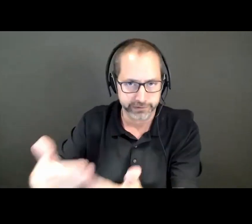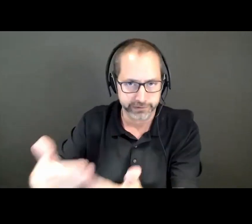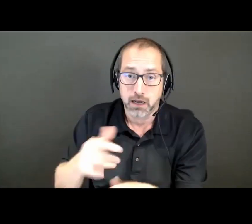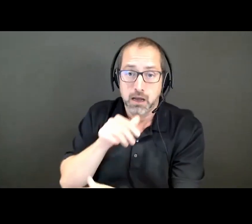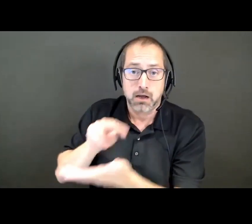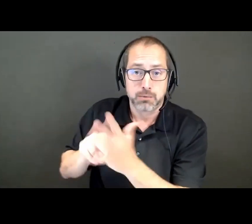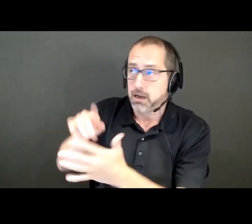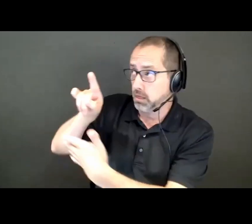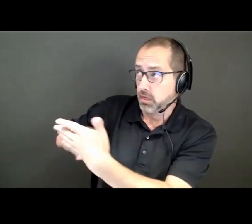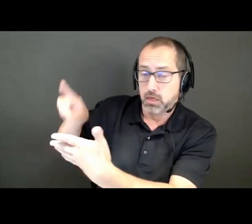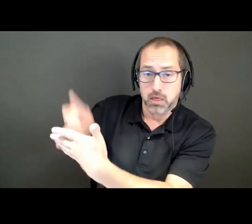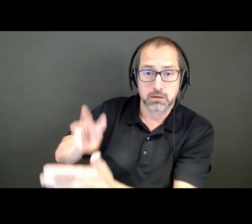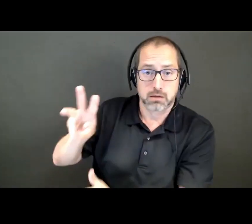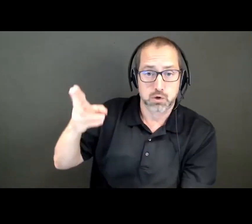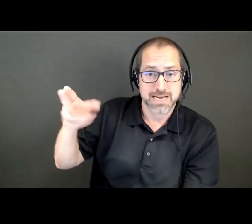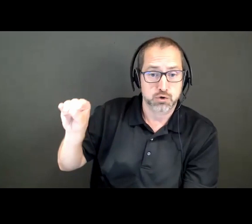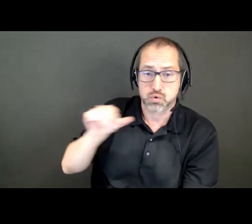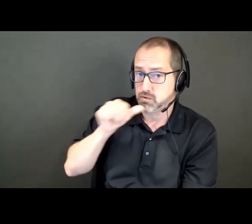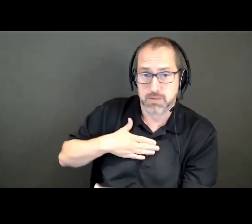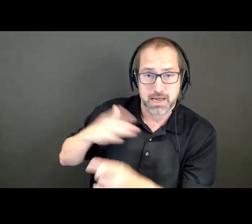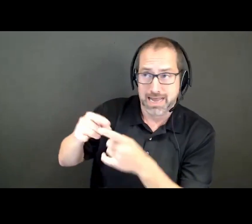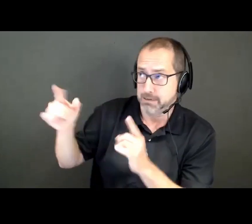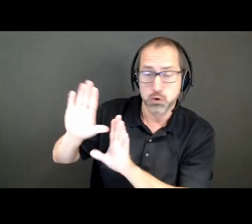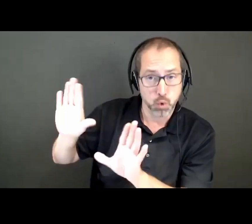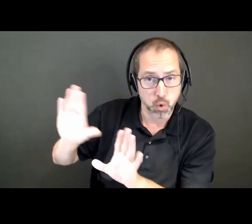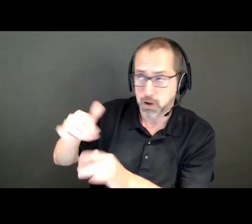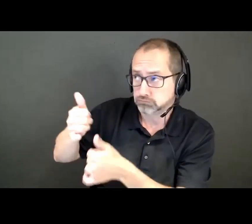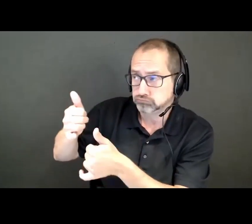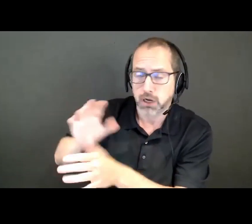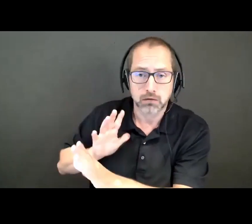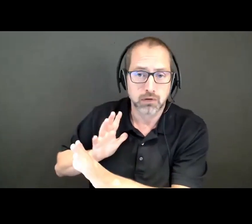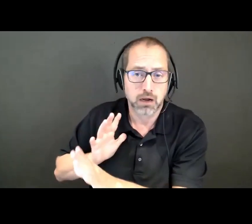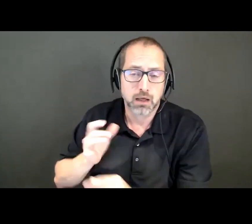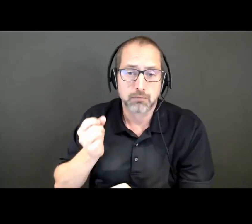don’t want to make enemy of the WHO. But sometimes it maybe we could look from the other side and see